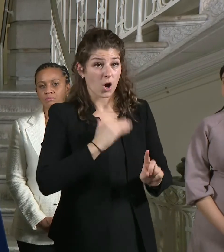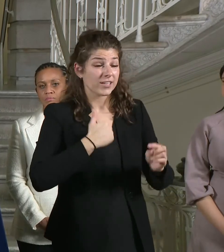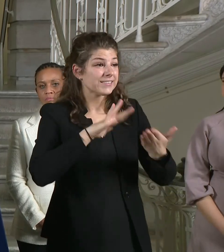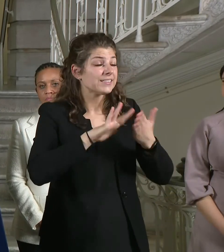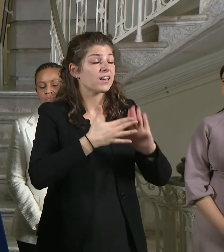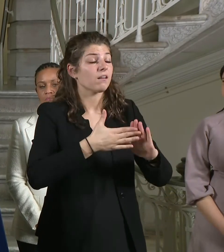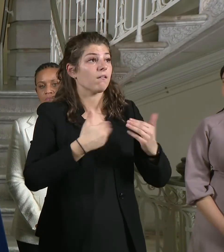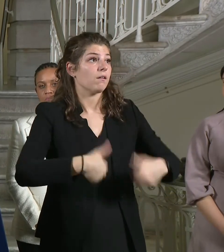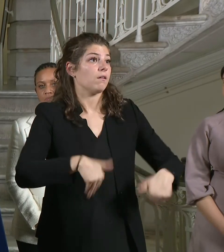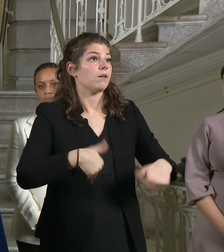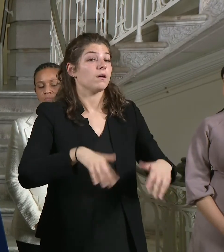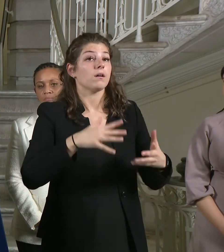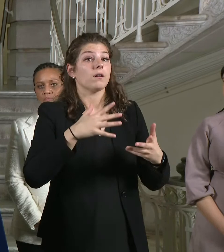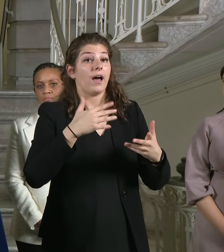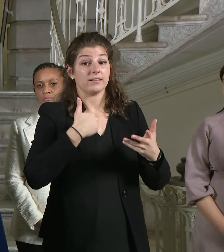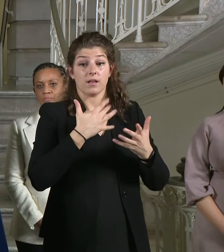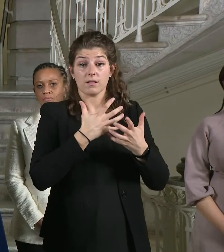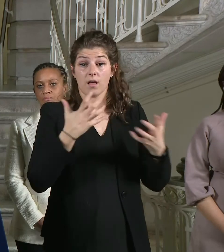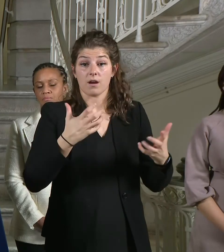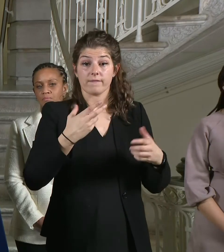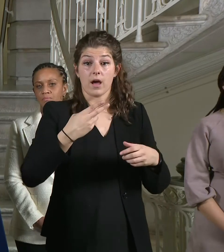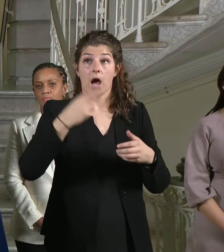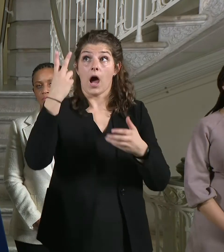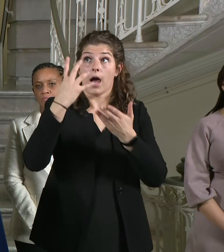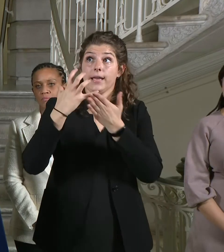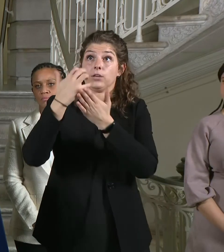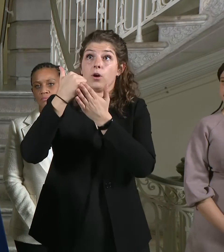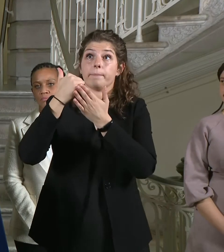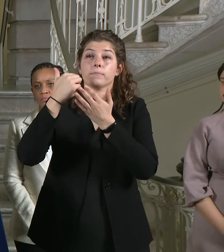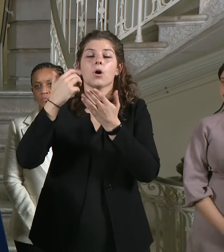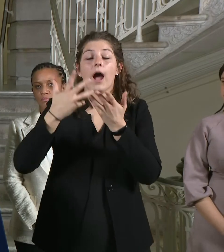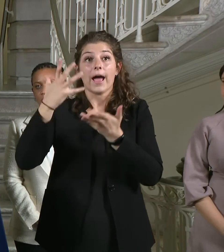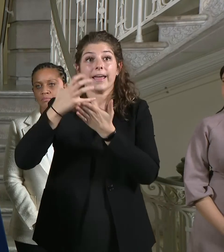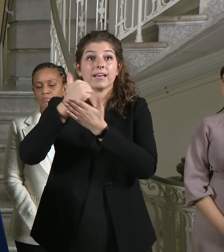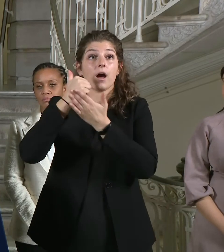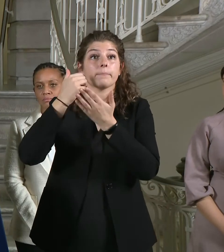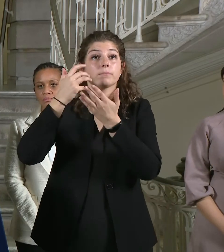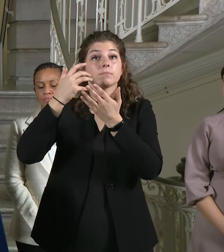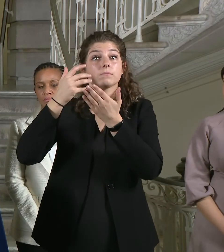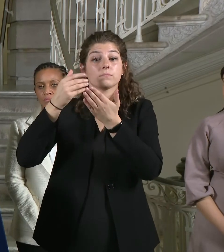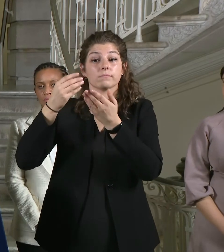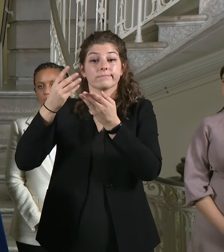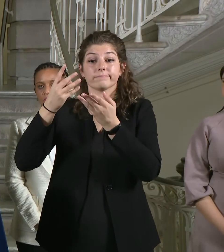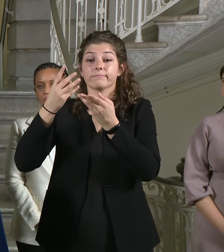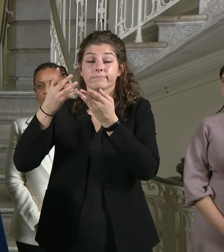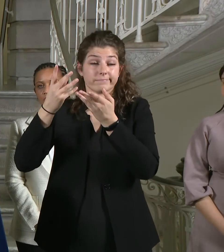IN ORDER. THAT'S WHAT WE WILL CONTINUE TO DO AND I ALSO SHARED WITH HIM THAT OUR CITY IS HEMORRHAG